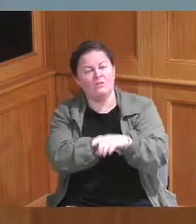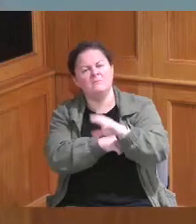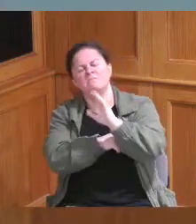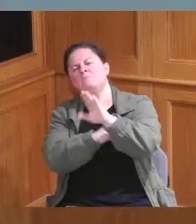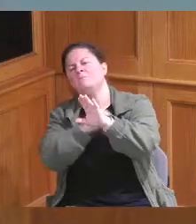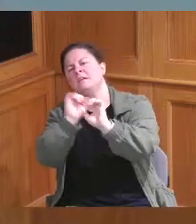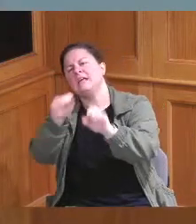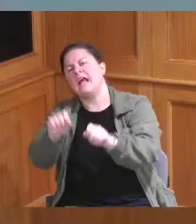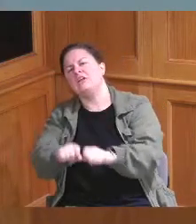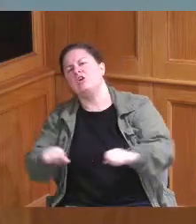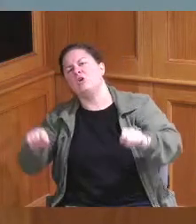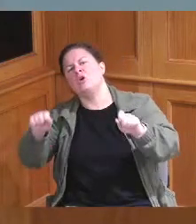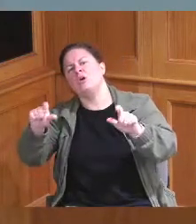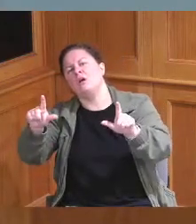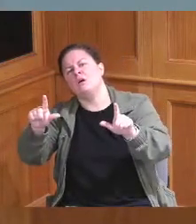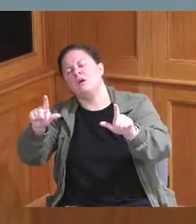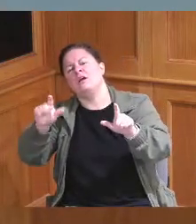if it's too much trouble I can talk through it